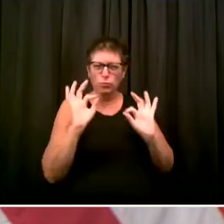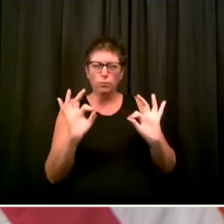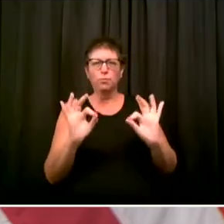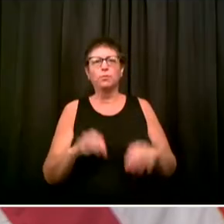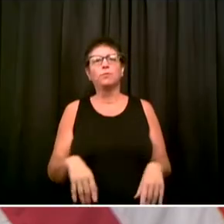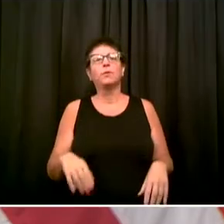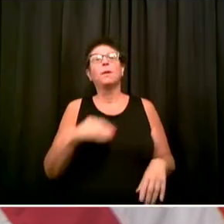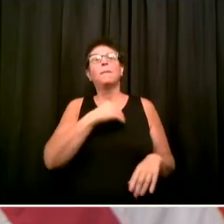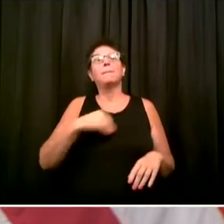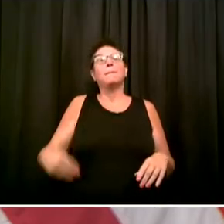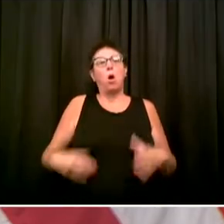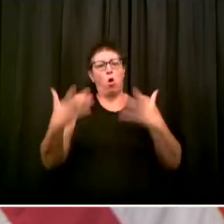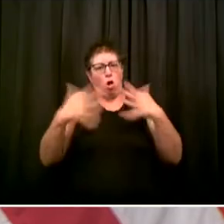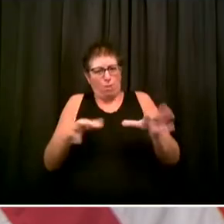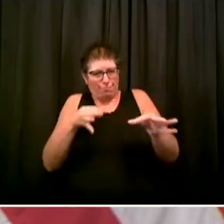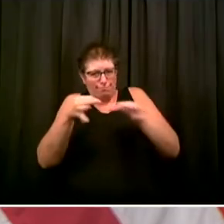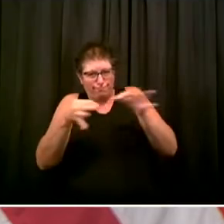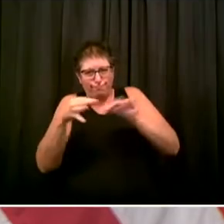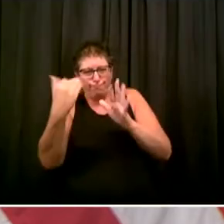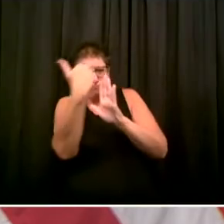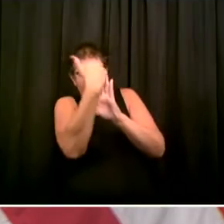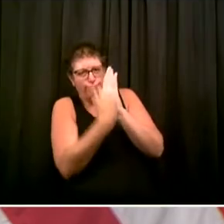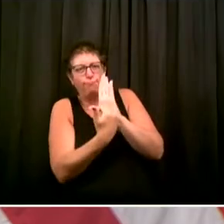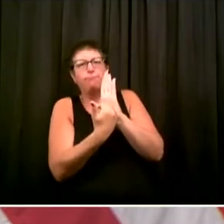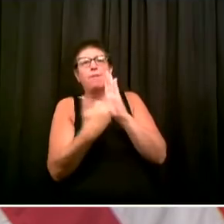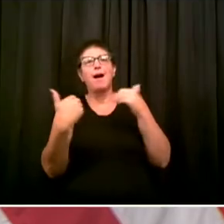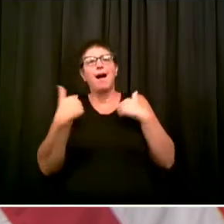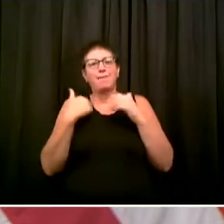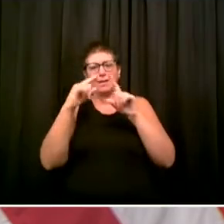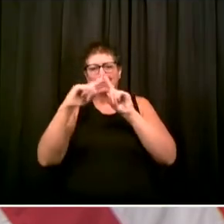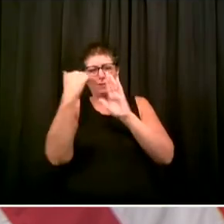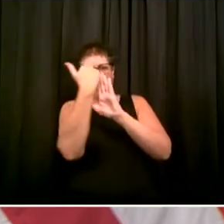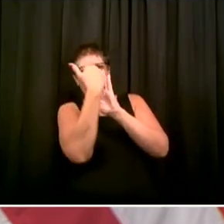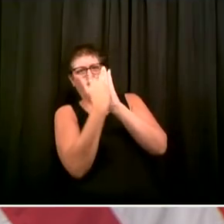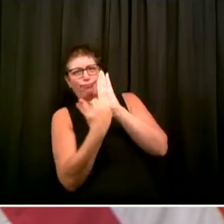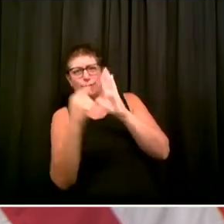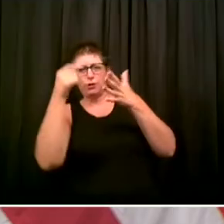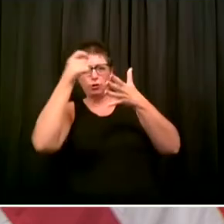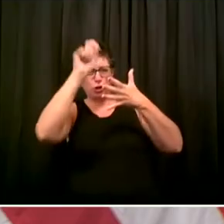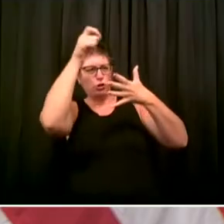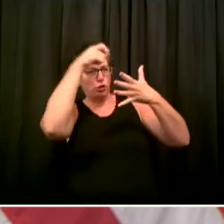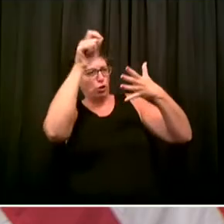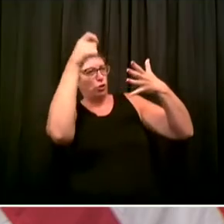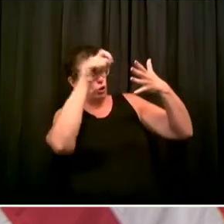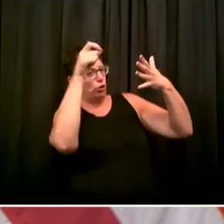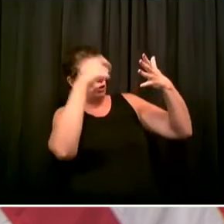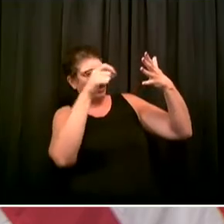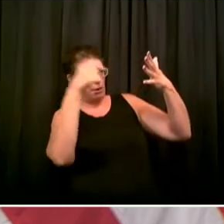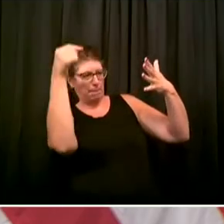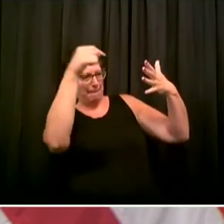FOR USE. AS YOU HAVE SAID EACH CLASSROOM IN THE